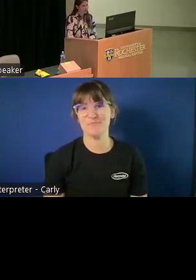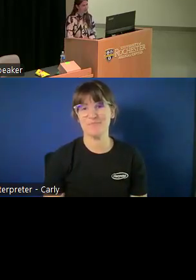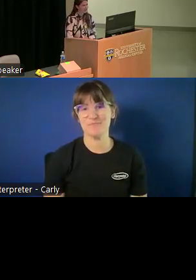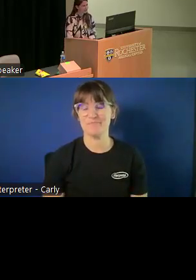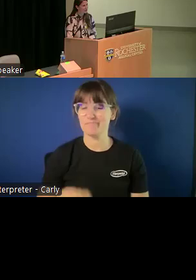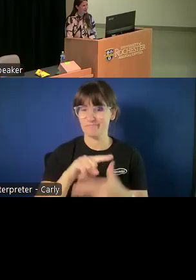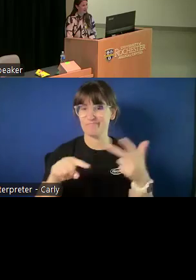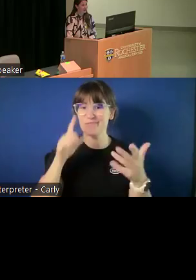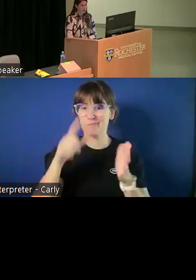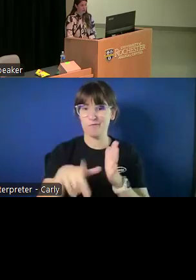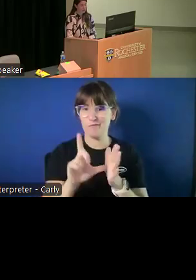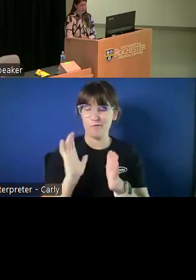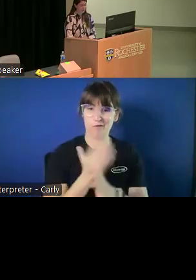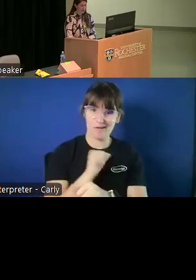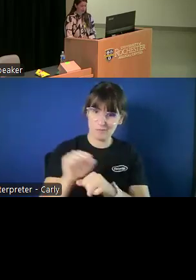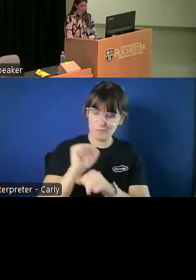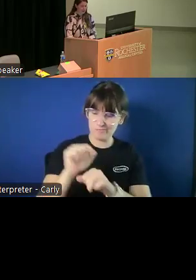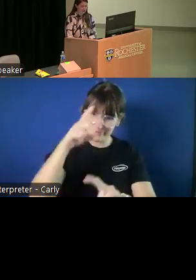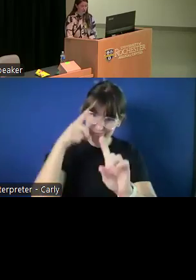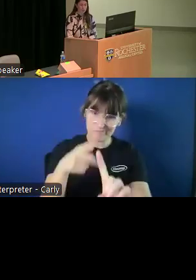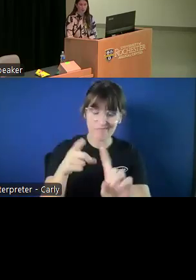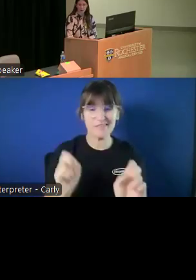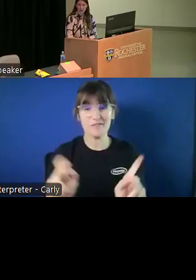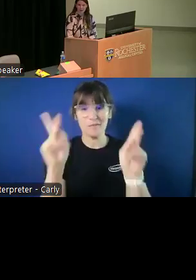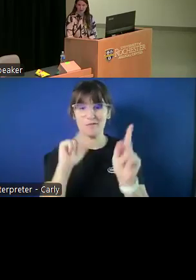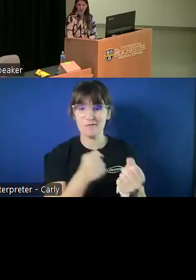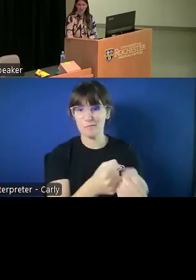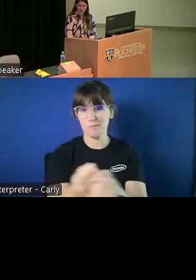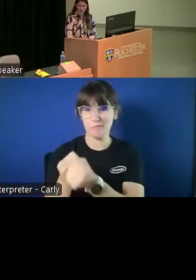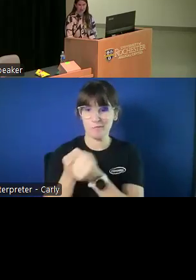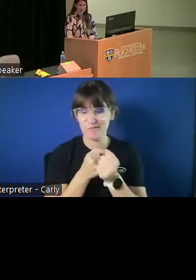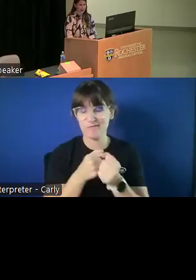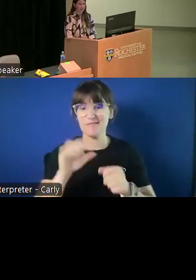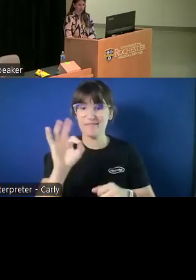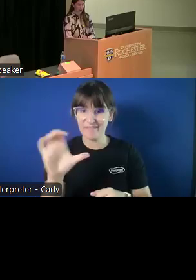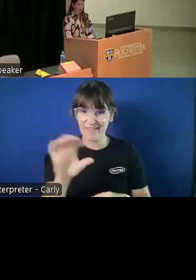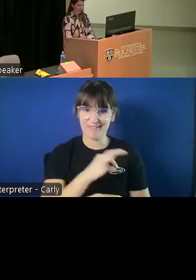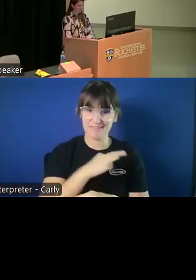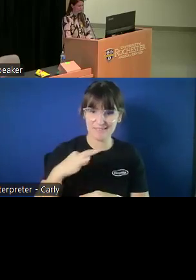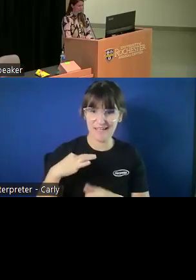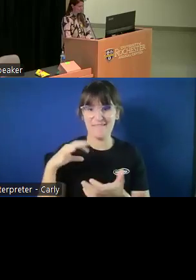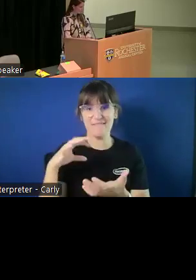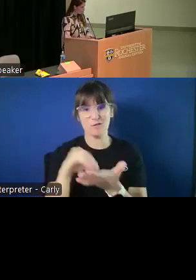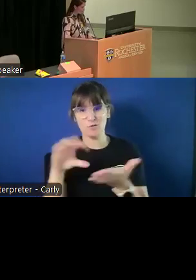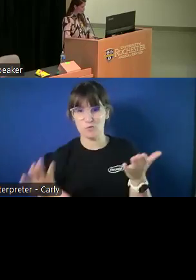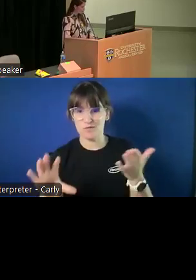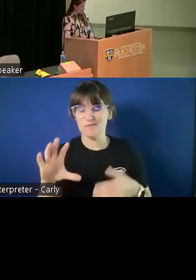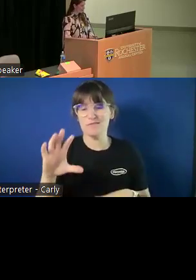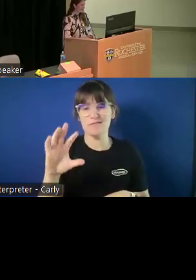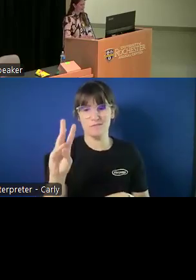various efforts and opportunities um to support well-being among faculty staff and learners